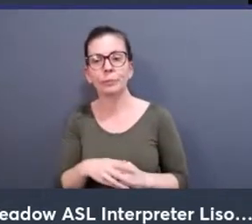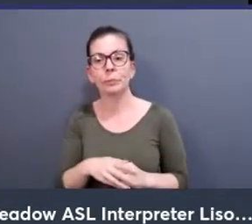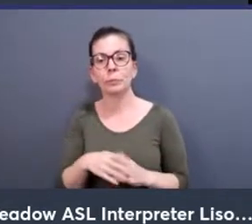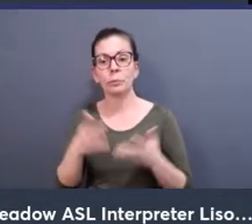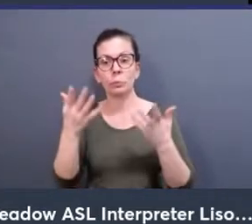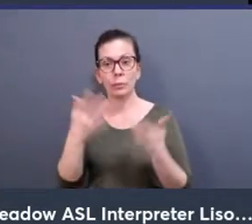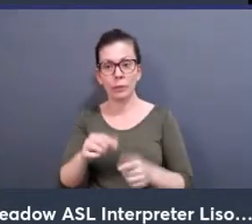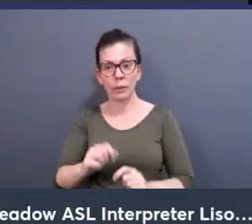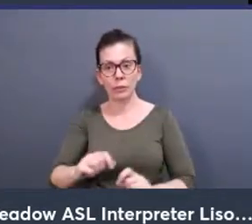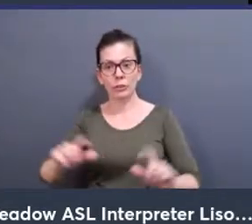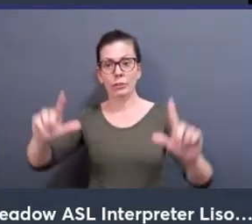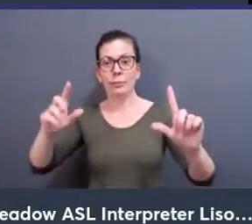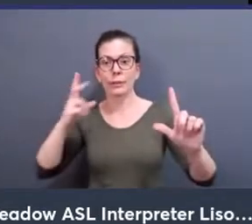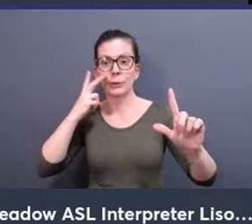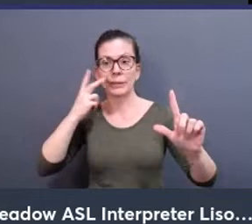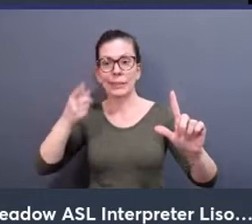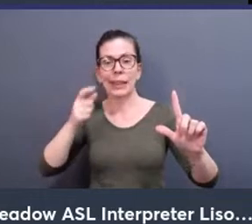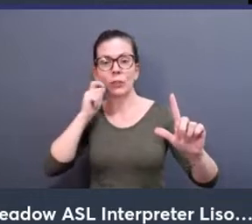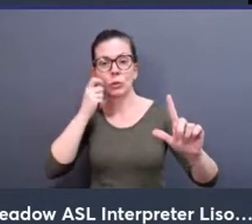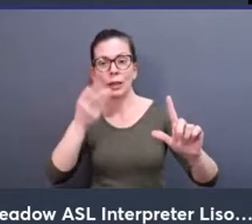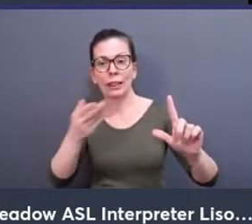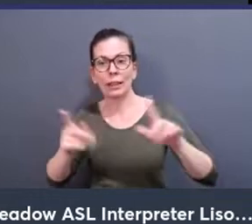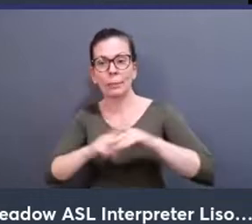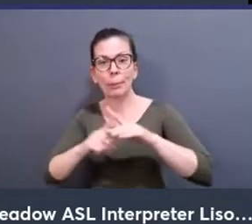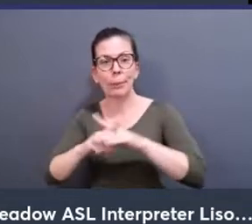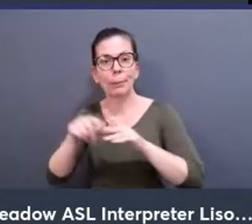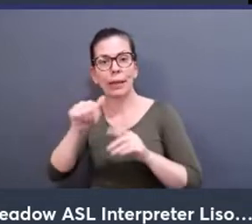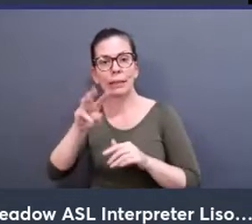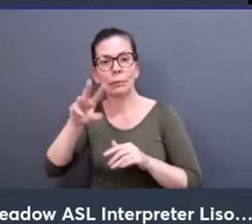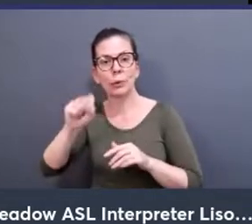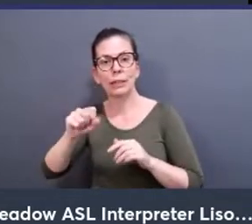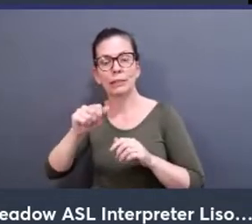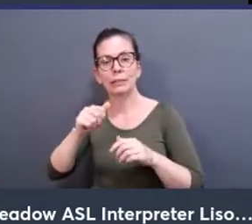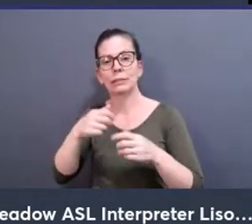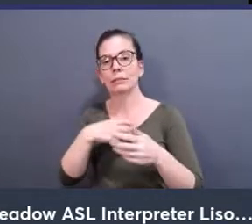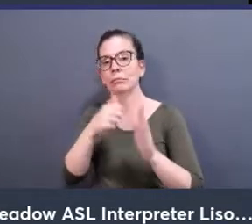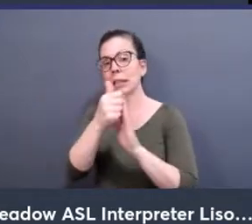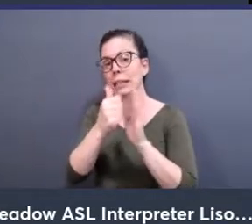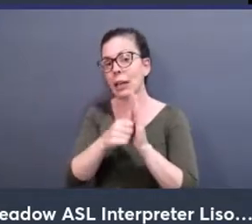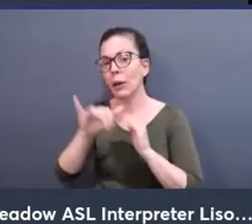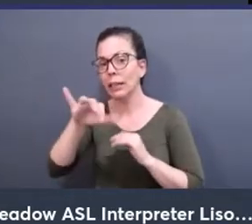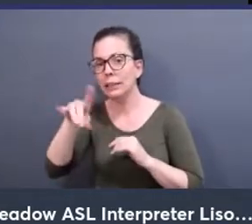we have this little handy thing that pops out the AWS account ID, just so you just so you knows it's the right one.